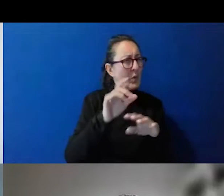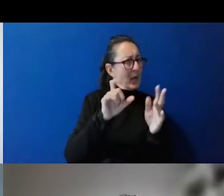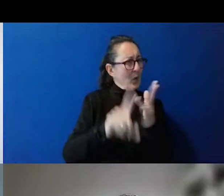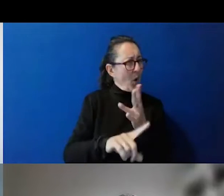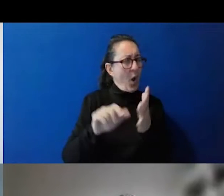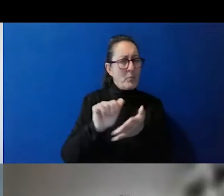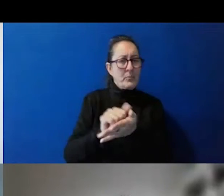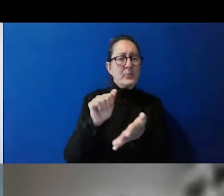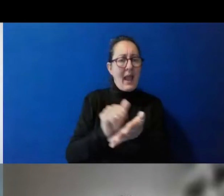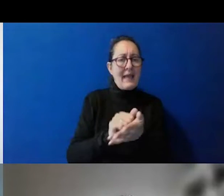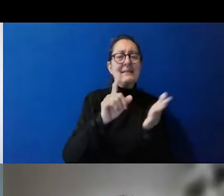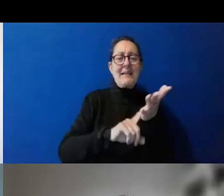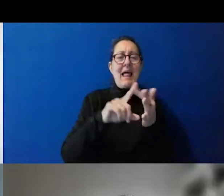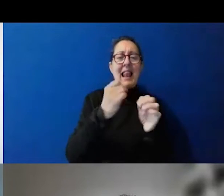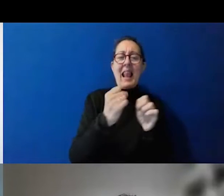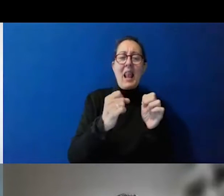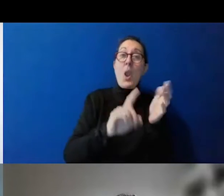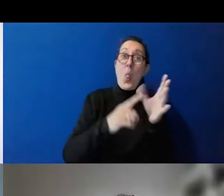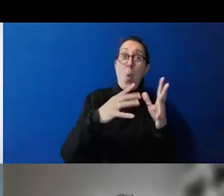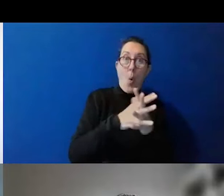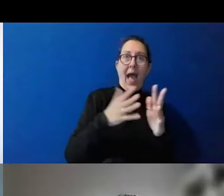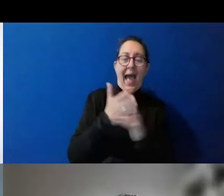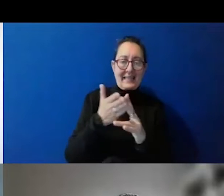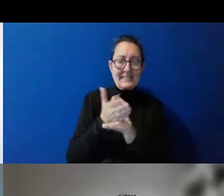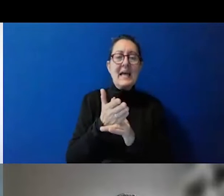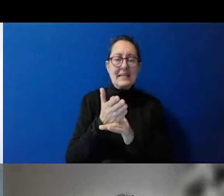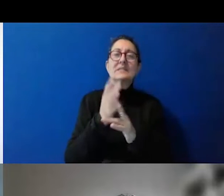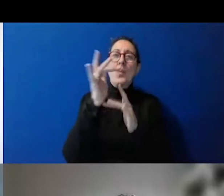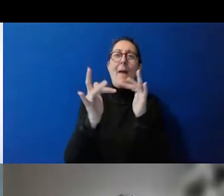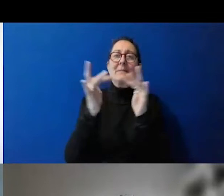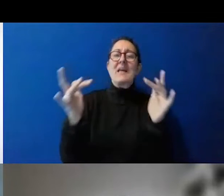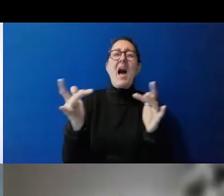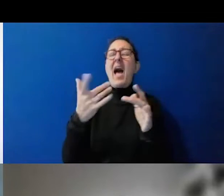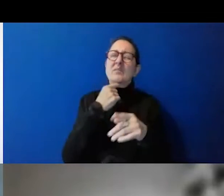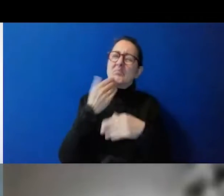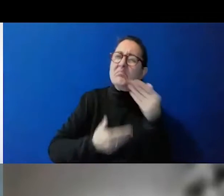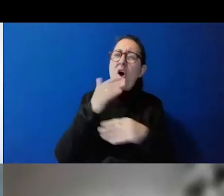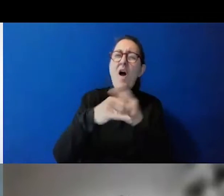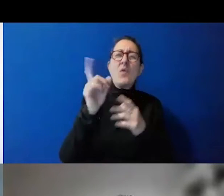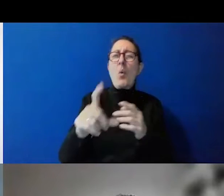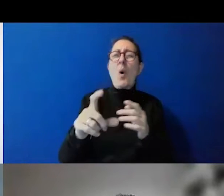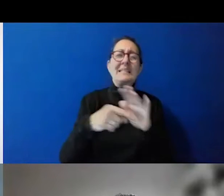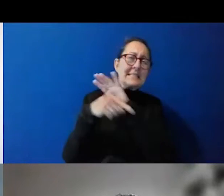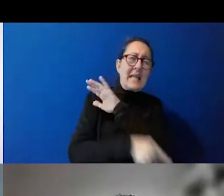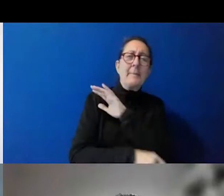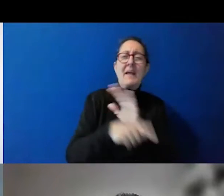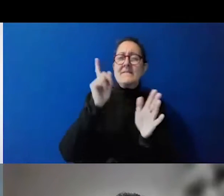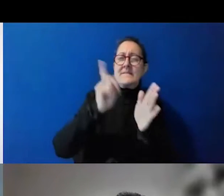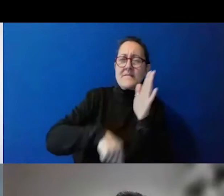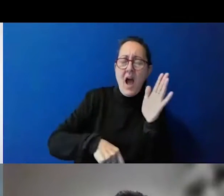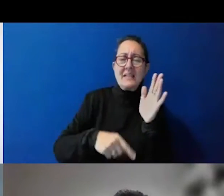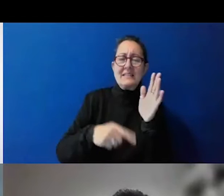topics like uh debt fines family issues uh as well as dealing with a criminal charge it also contains